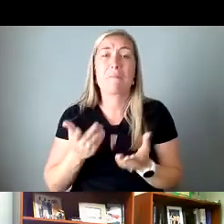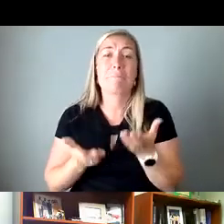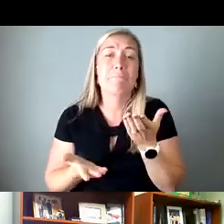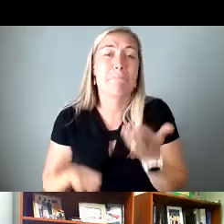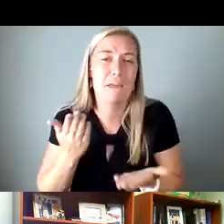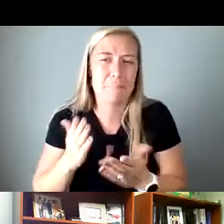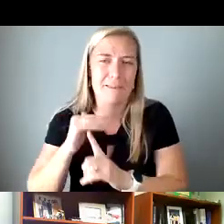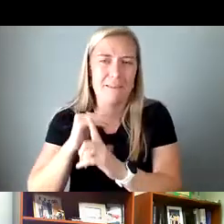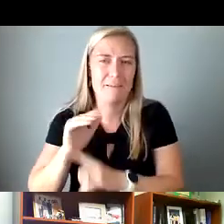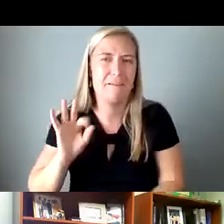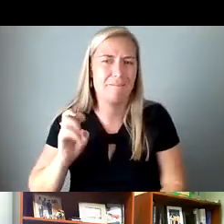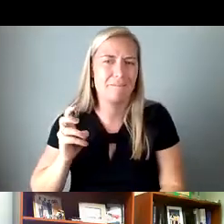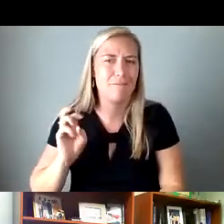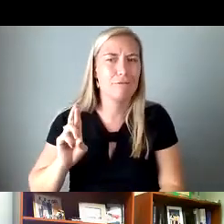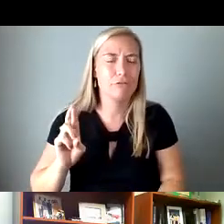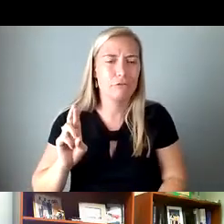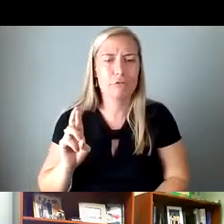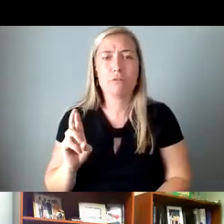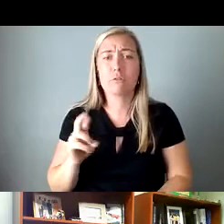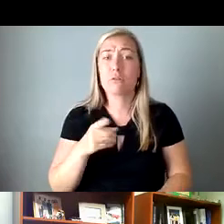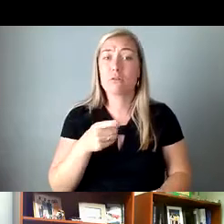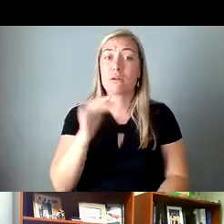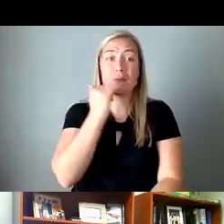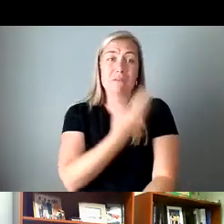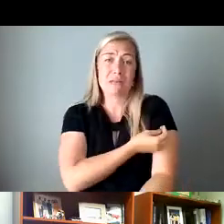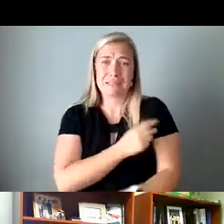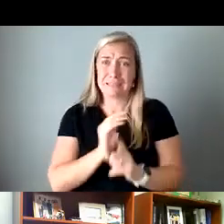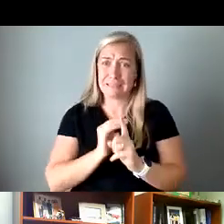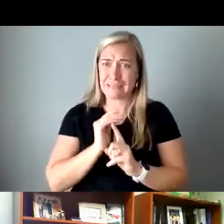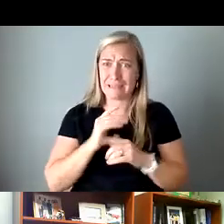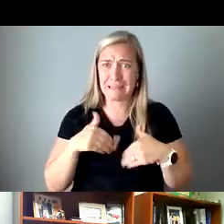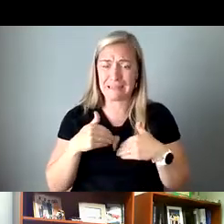It typically lasts about 12 to 24 hours, and responds very nicely to Tylenol or Motrin.